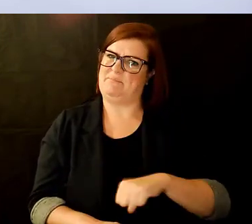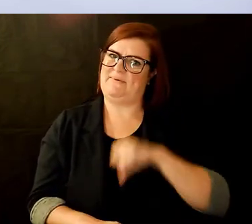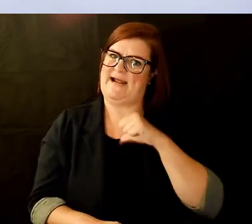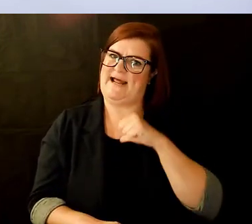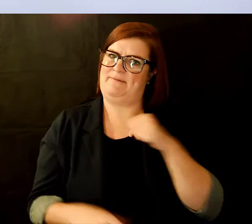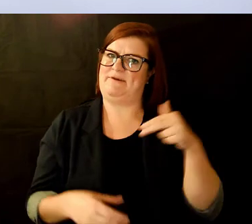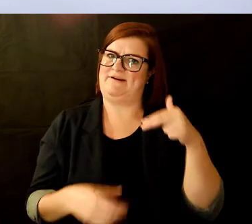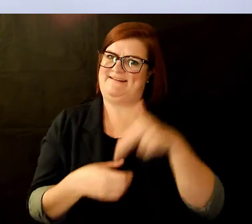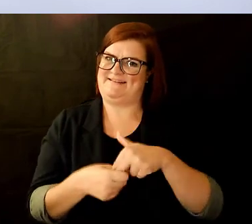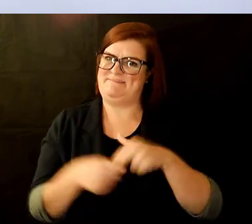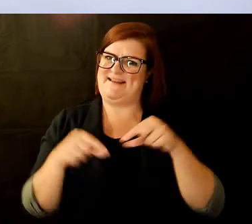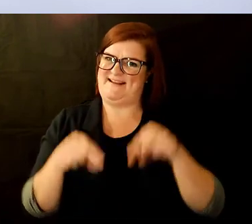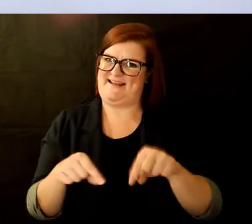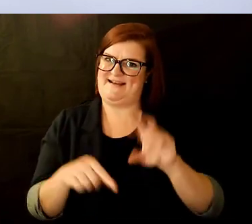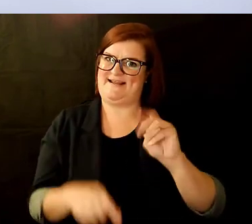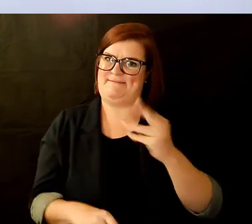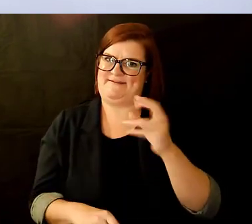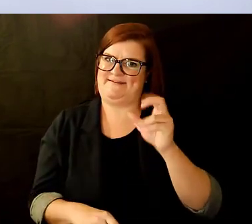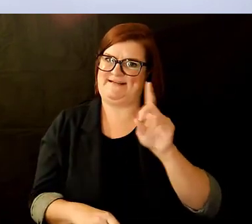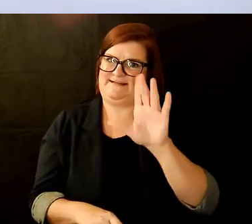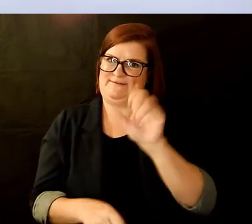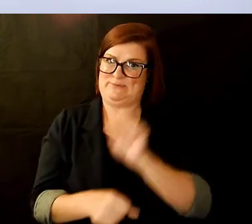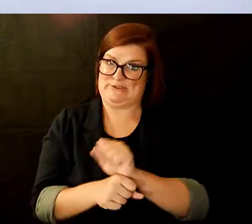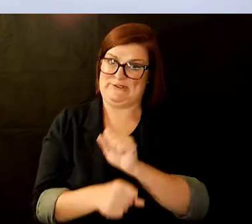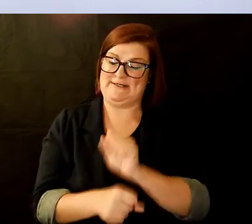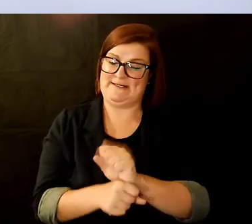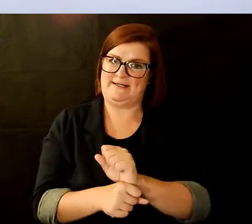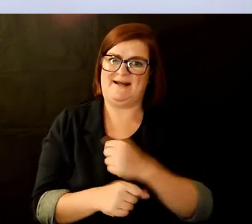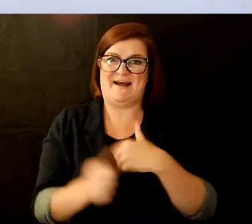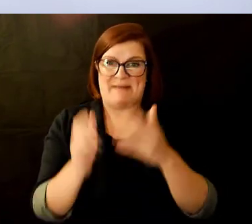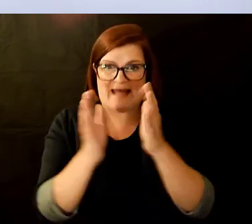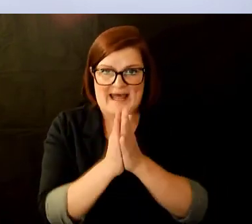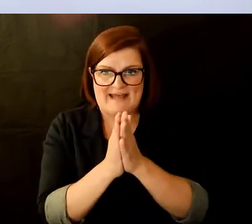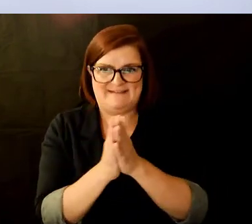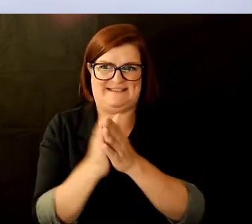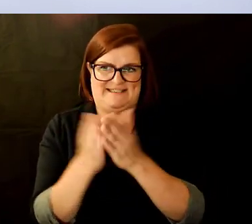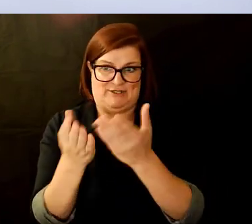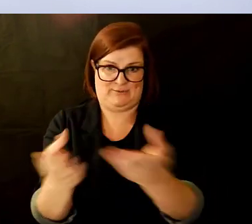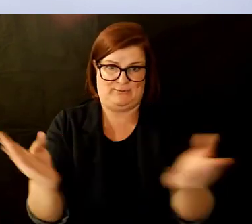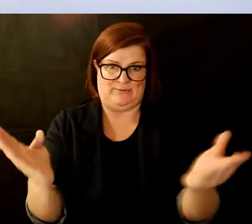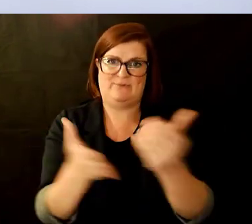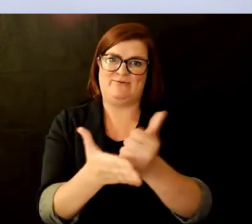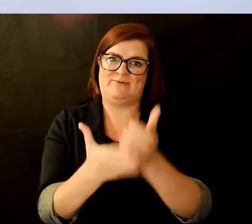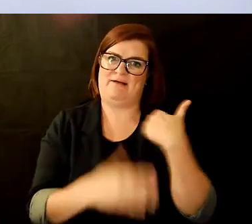I'm asking you to help us grow into an even stronger resource